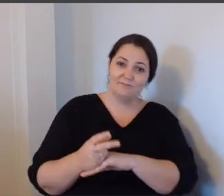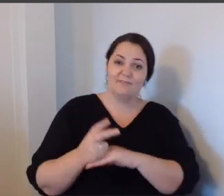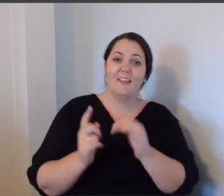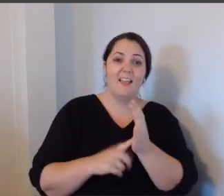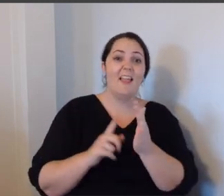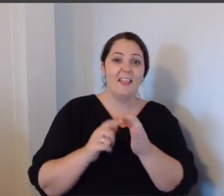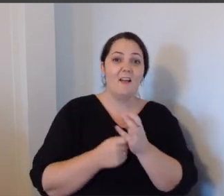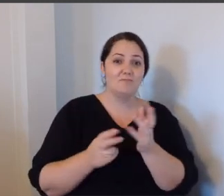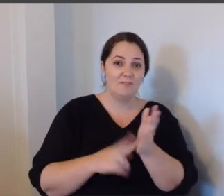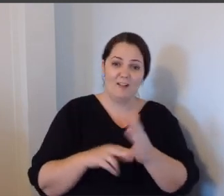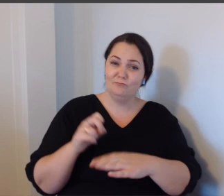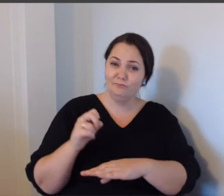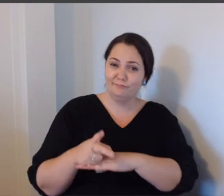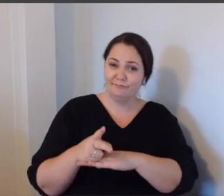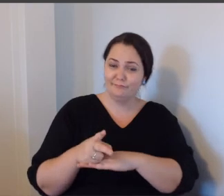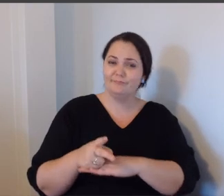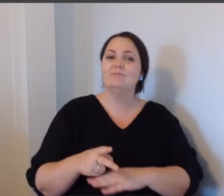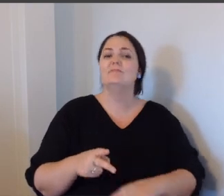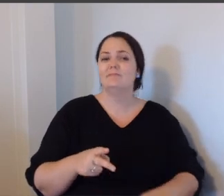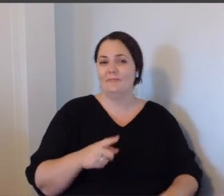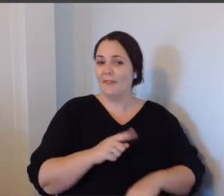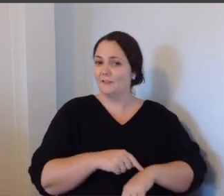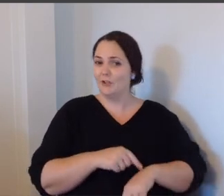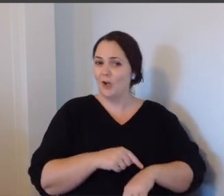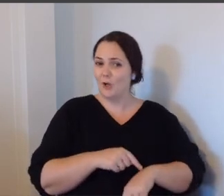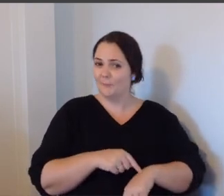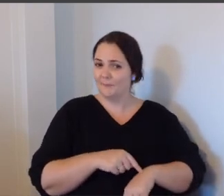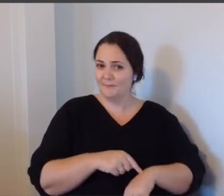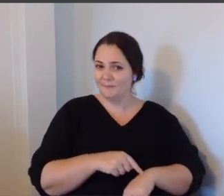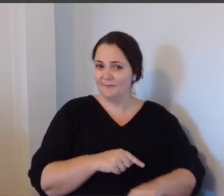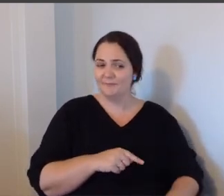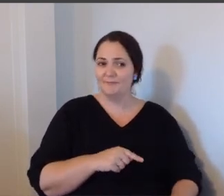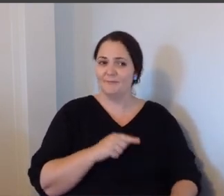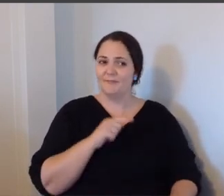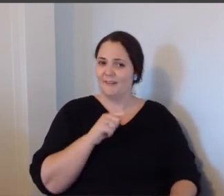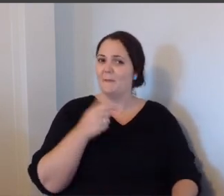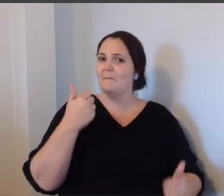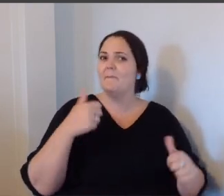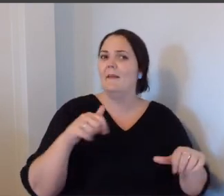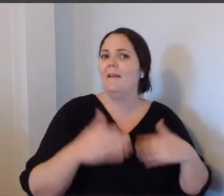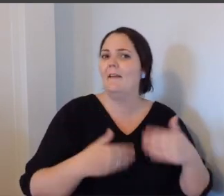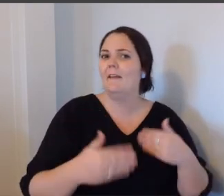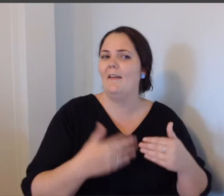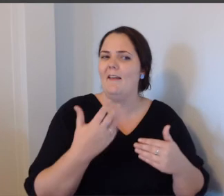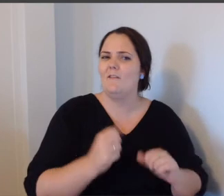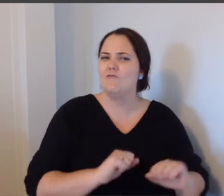recollected, 'In those days beauty really was an advantage.' So this is her self-portrait which is